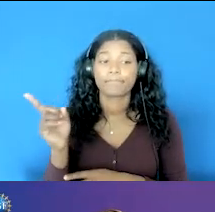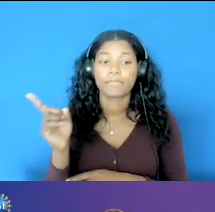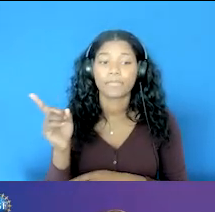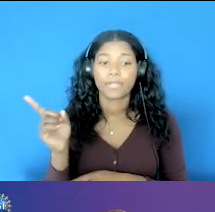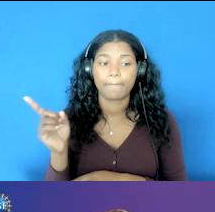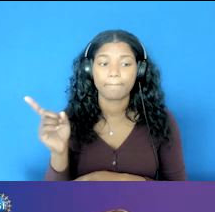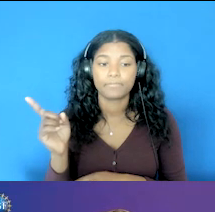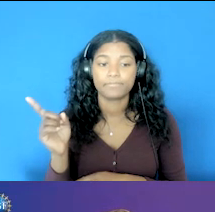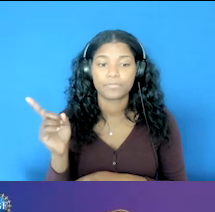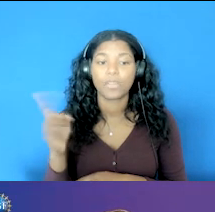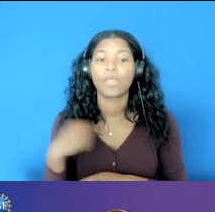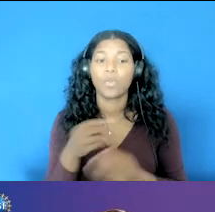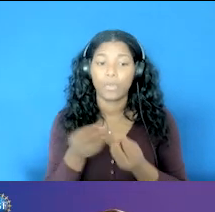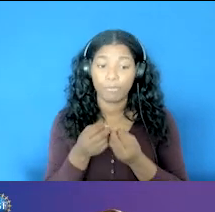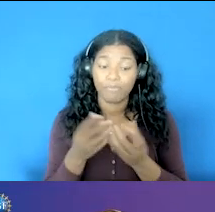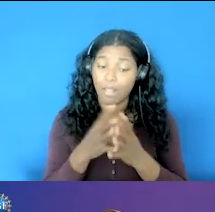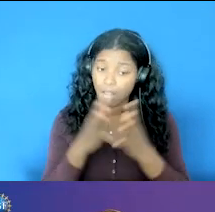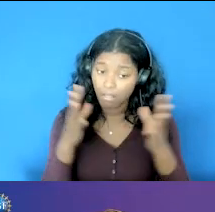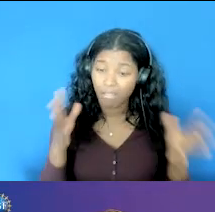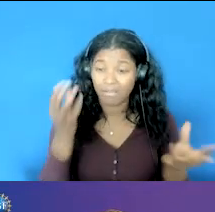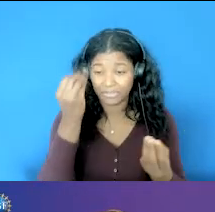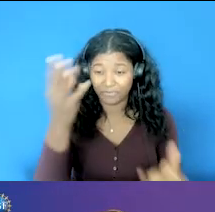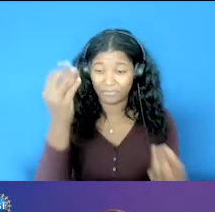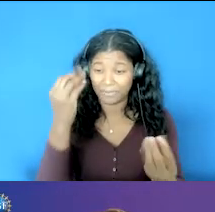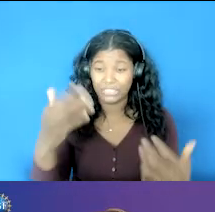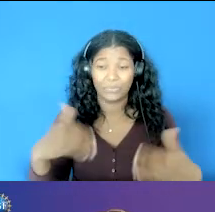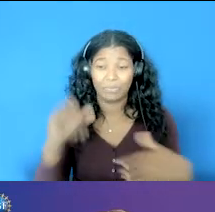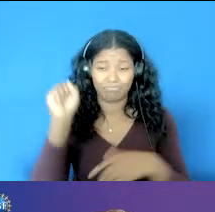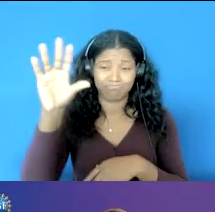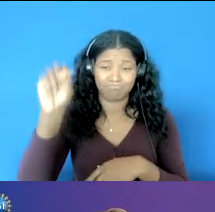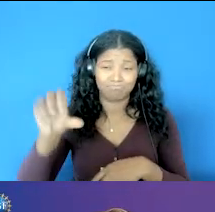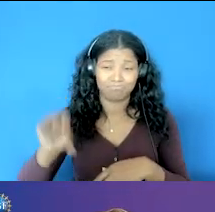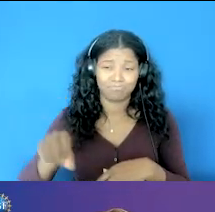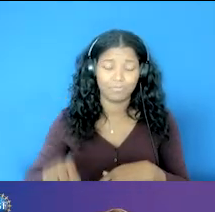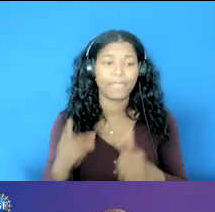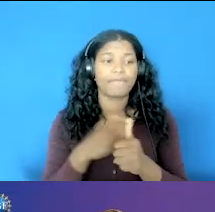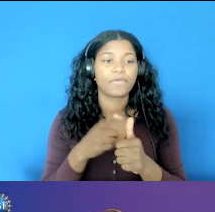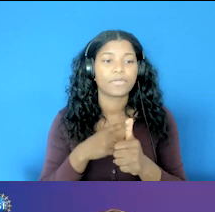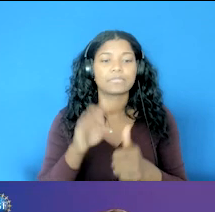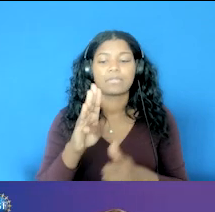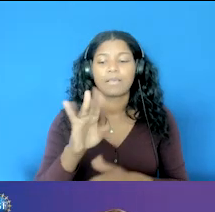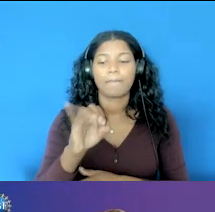since we've provided a lot of information to you today. First the BIO core programs have no deadline.